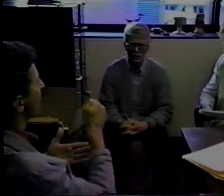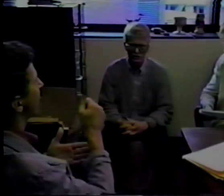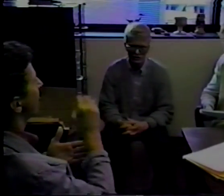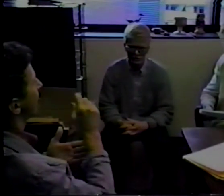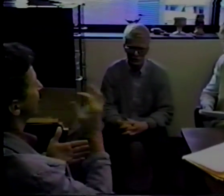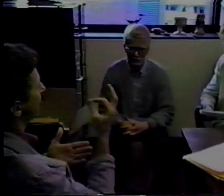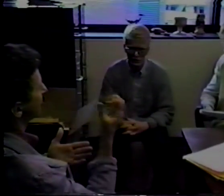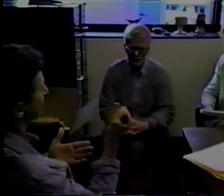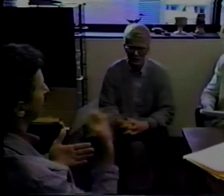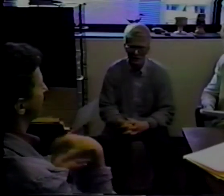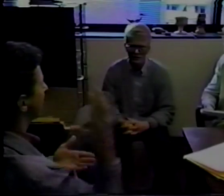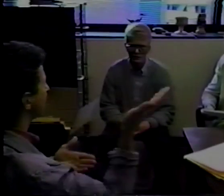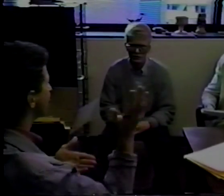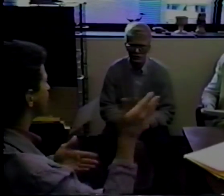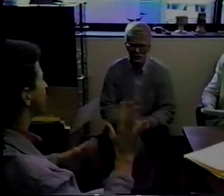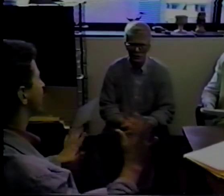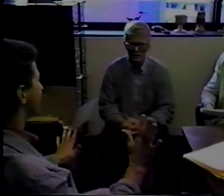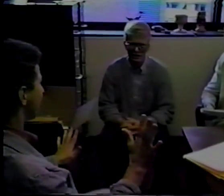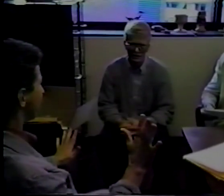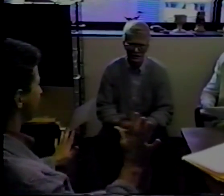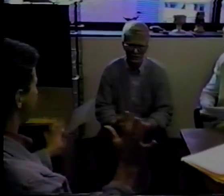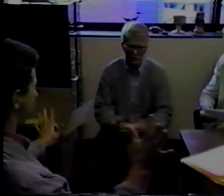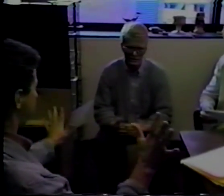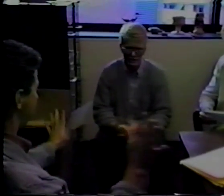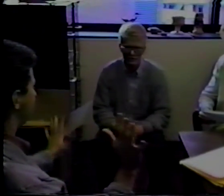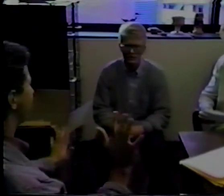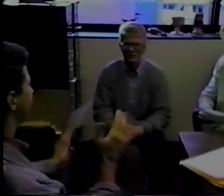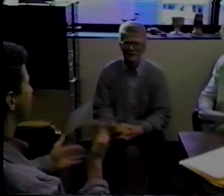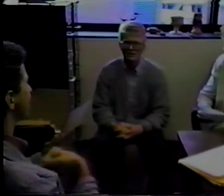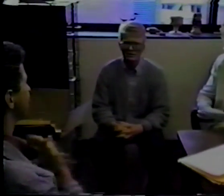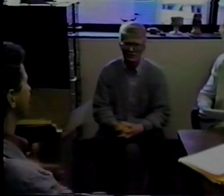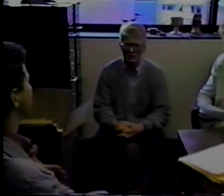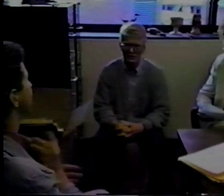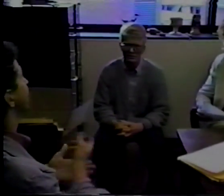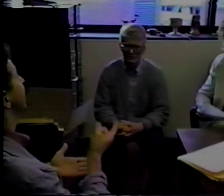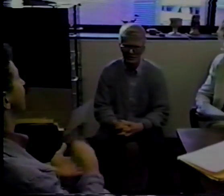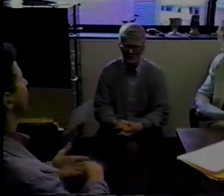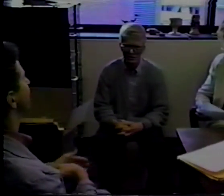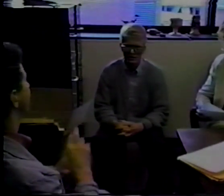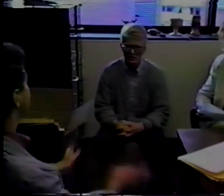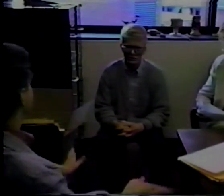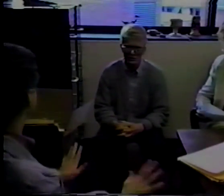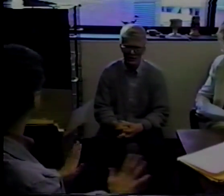Rochester, New York and then During the weekend I present